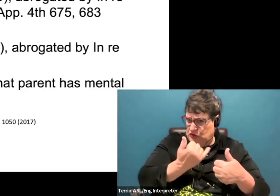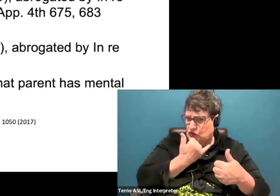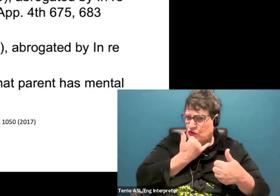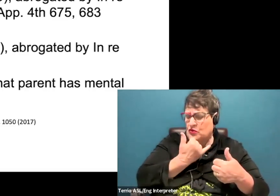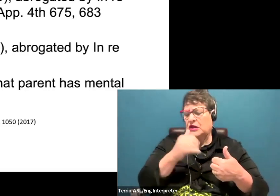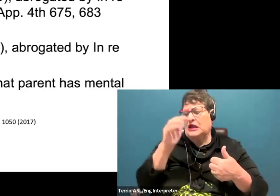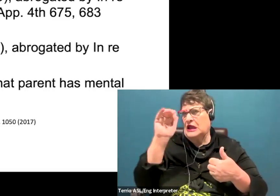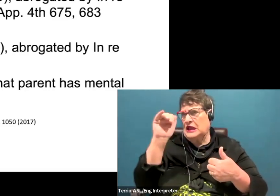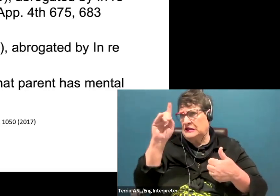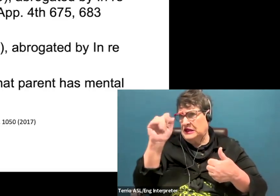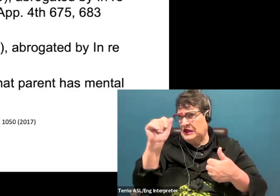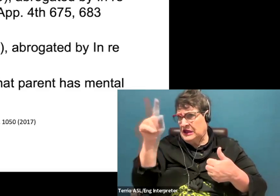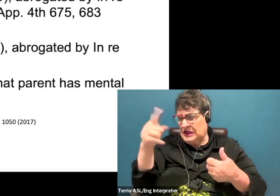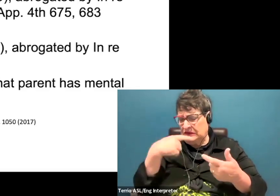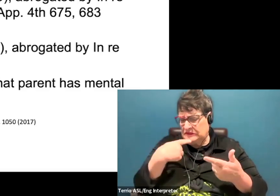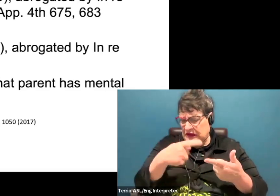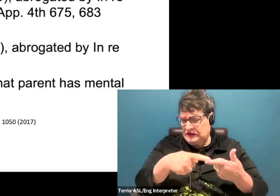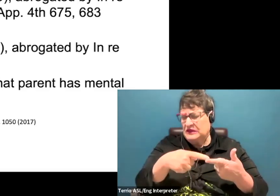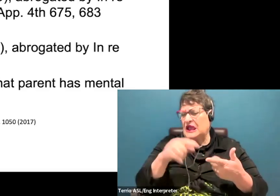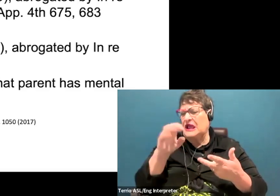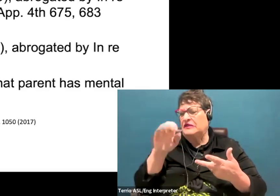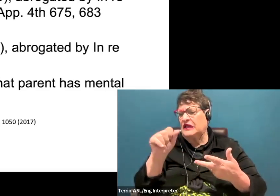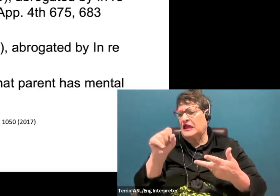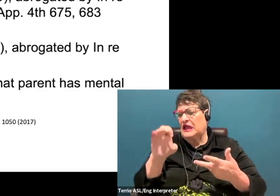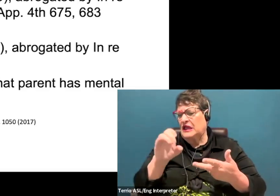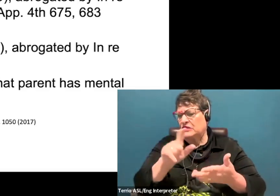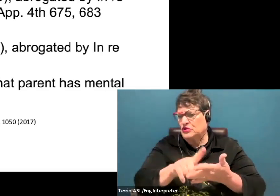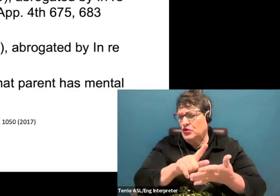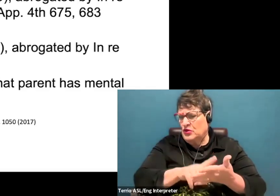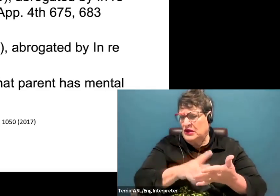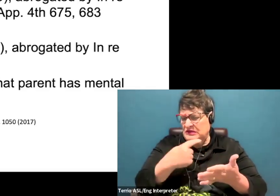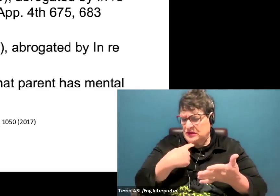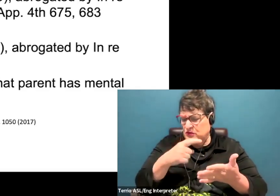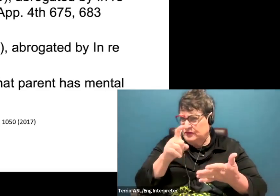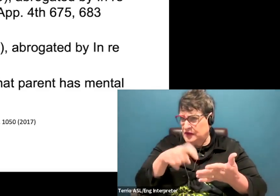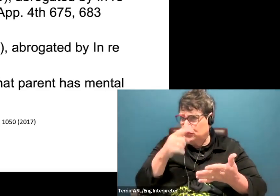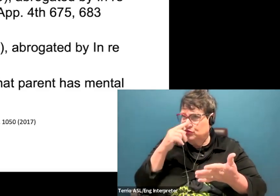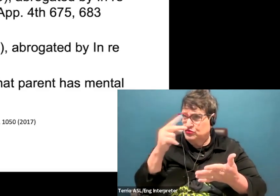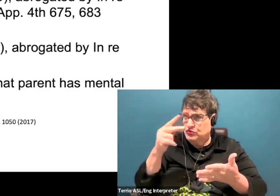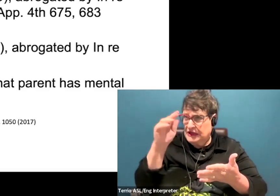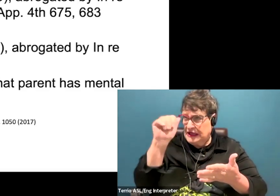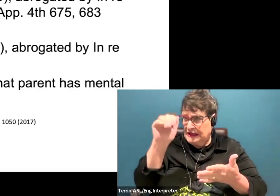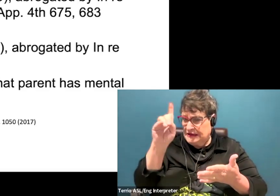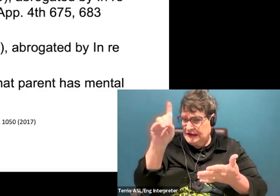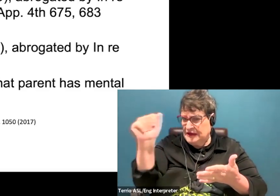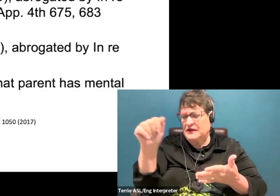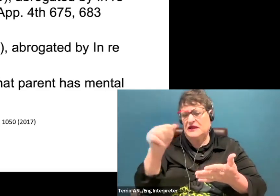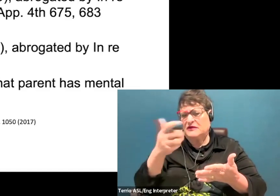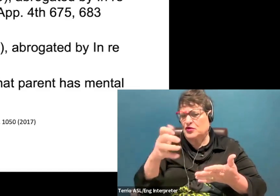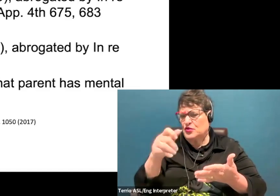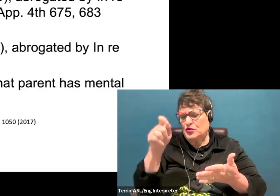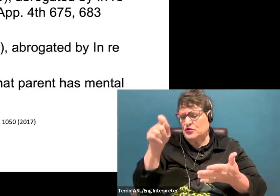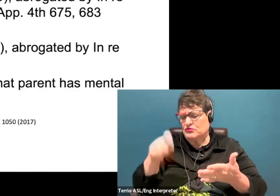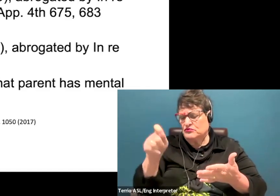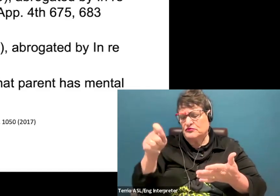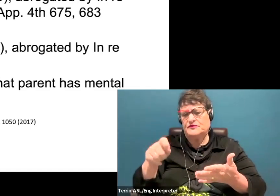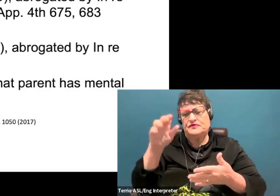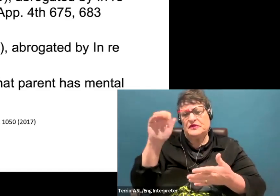and this is what our case law says that suggests that we should look at the ADA. And even if you don't want to make a ruling on whether the ADA applies,